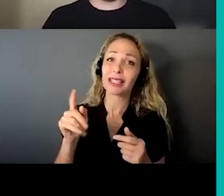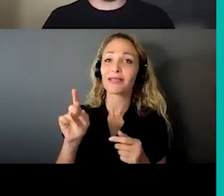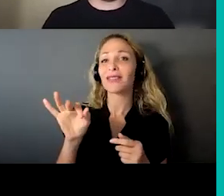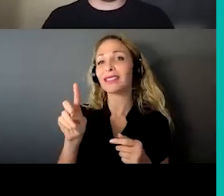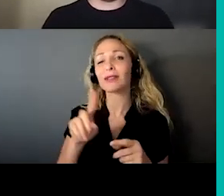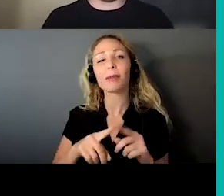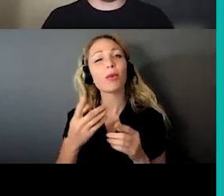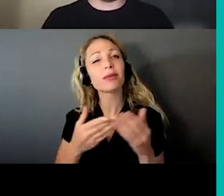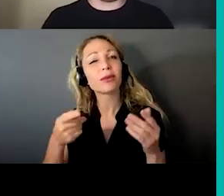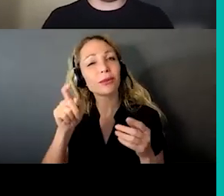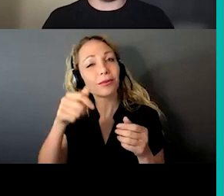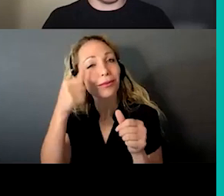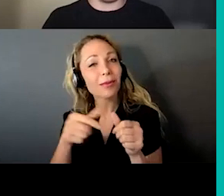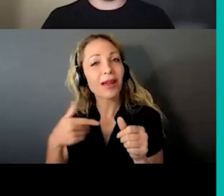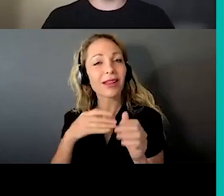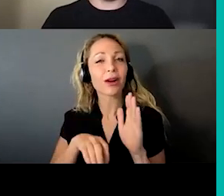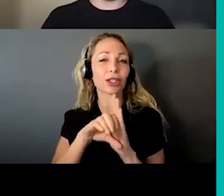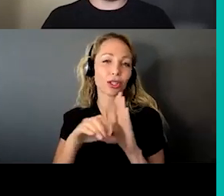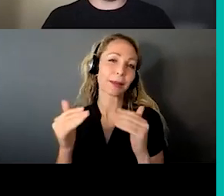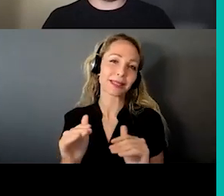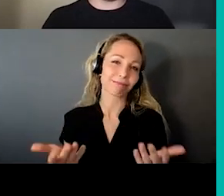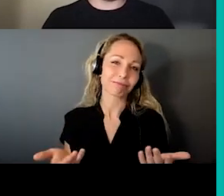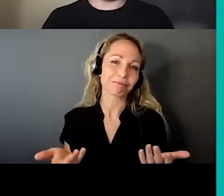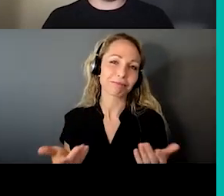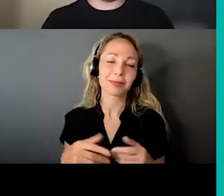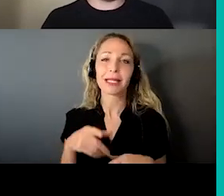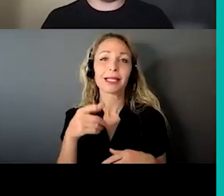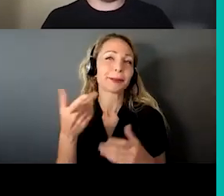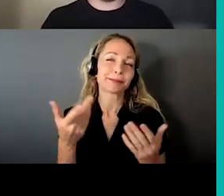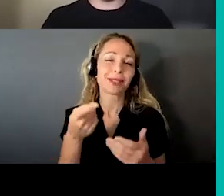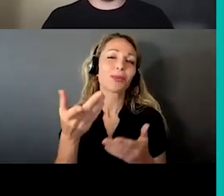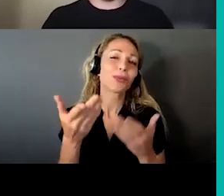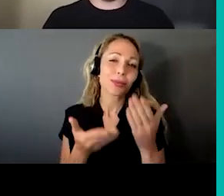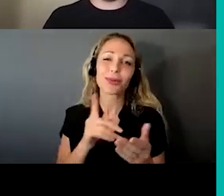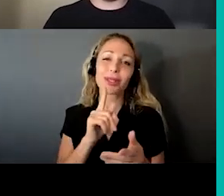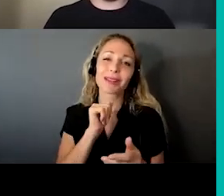THE THING TO REMEMBER IS CHARACTER LIMITATIONS AND PROBABLY DON'T WANT TO DO THAT.